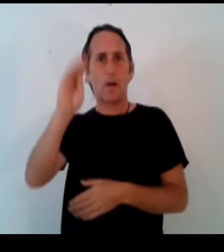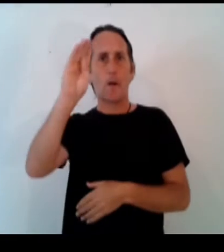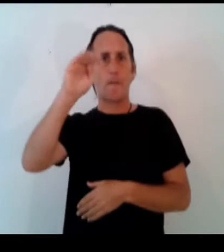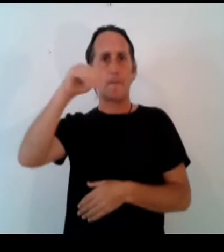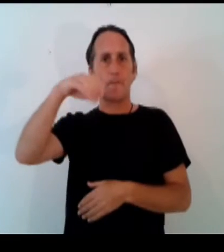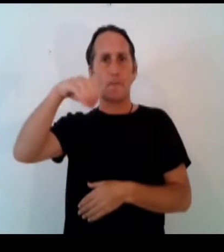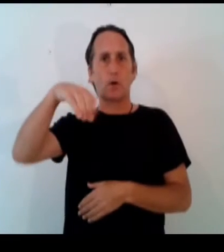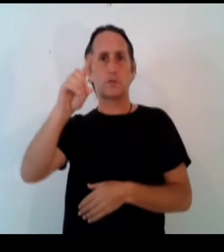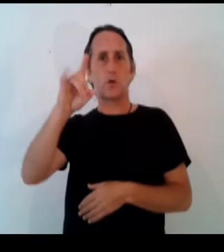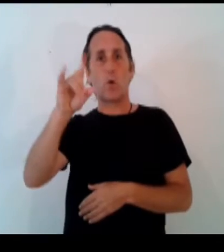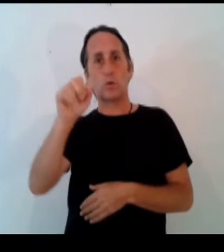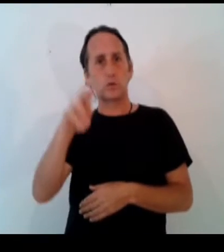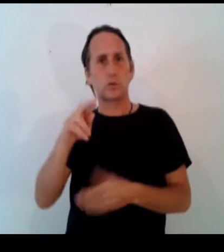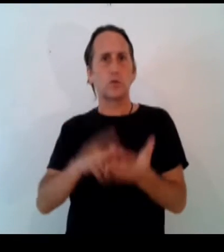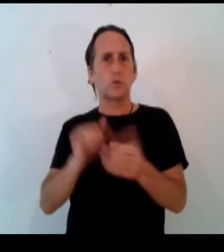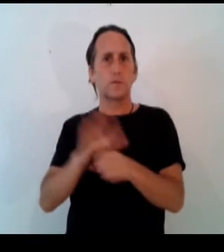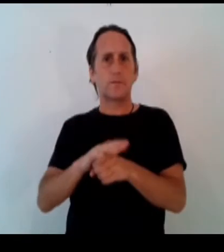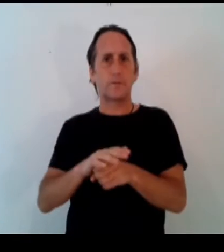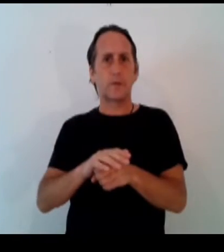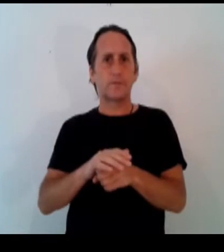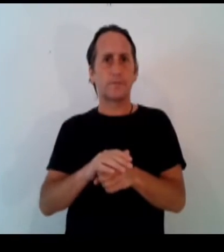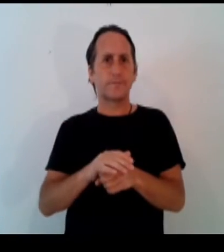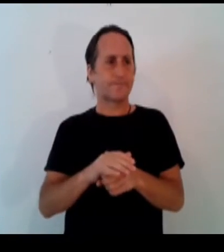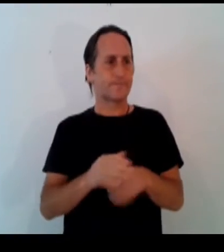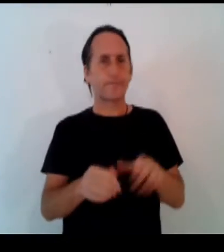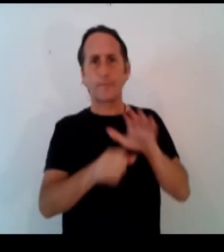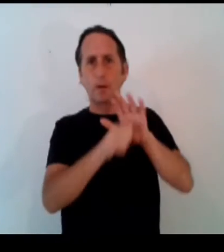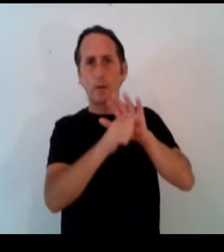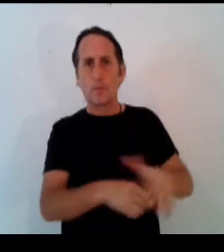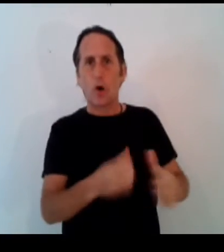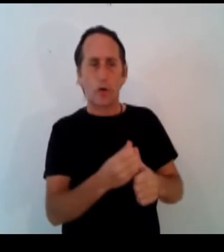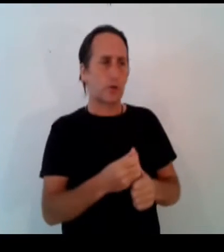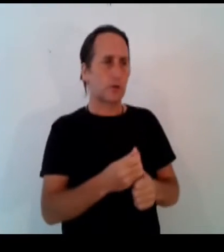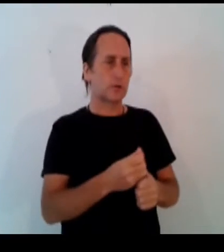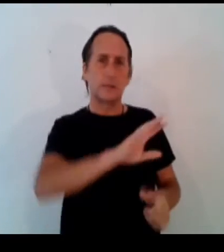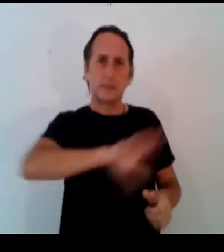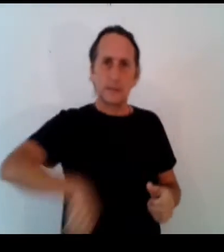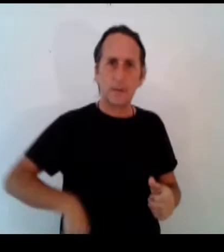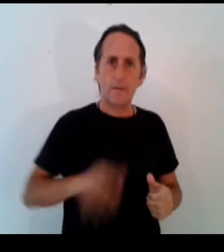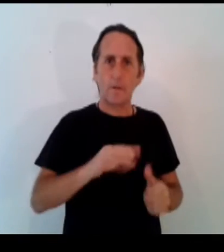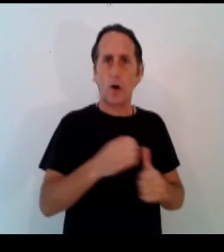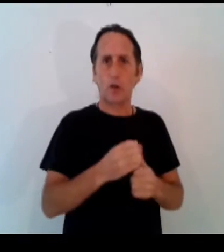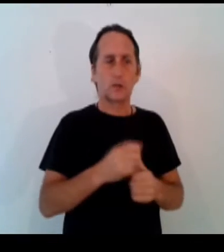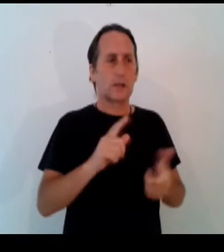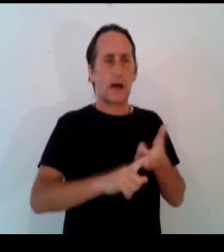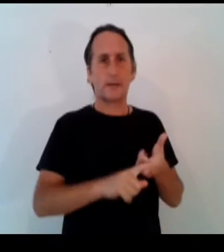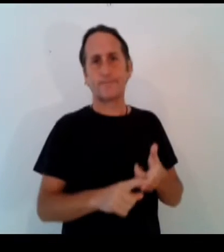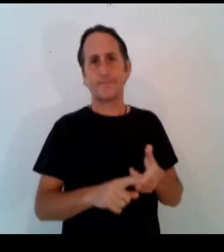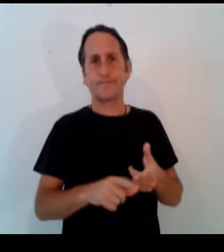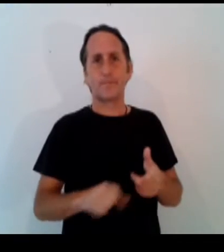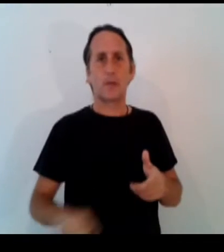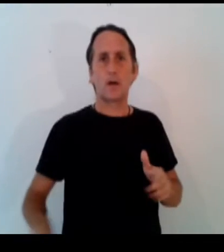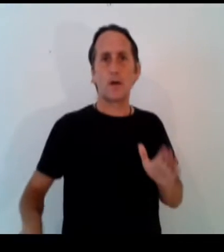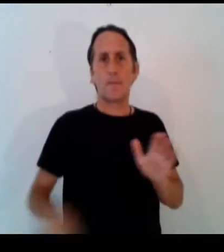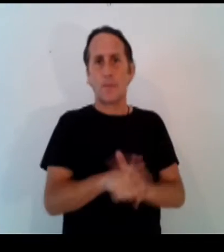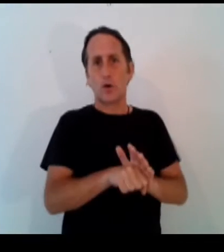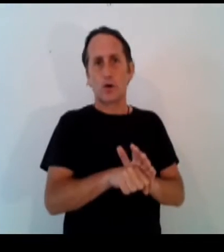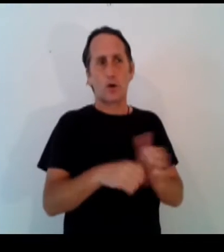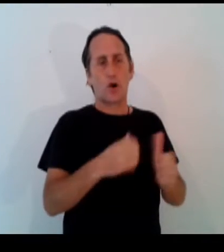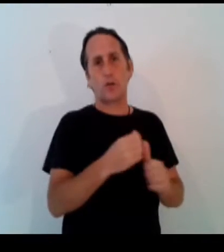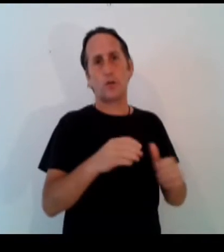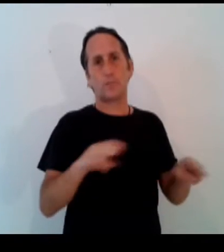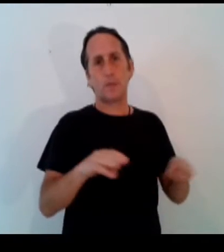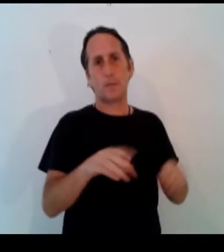usually to impoverish others, steal from others and to murder